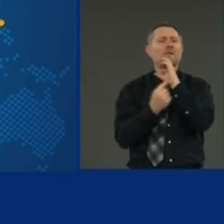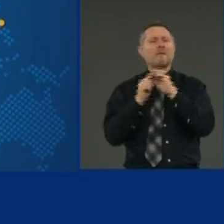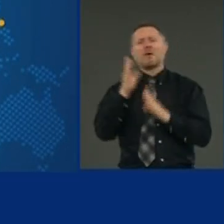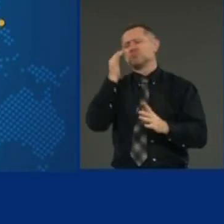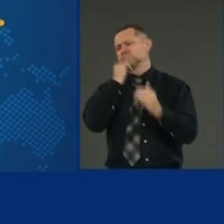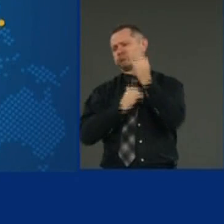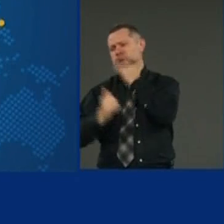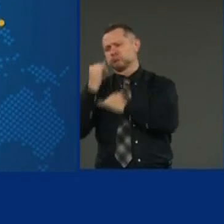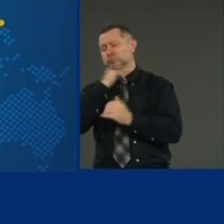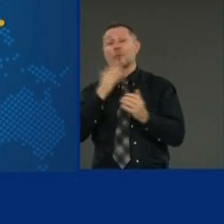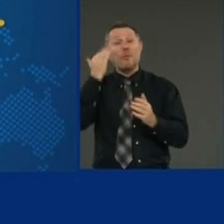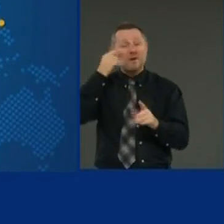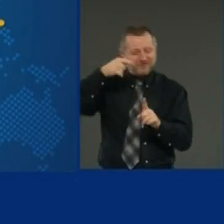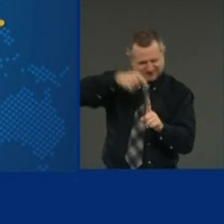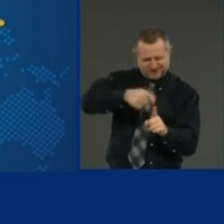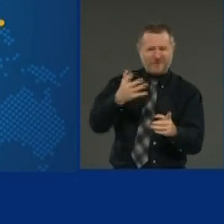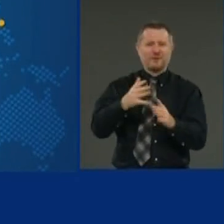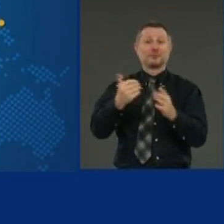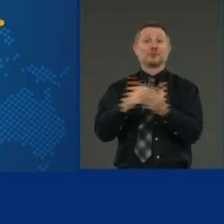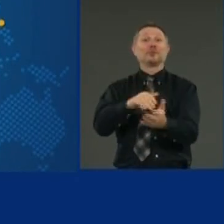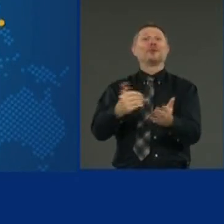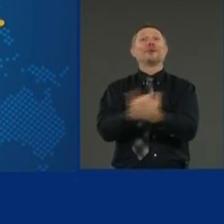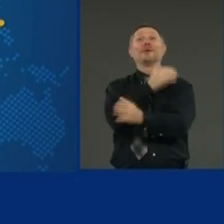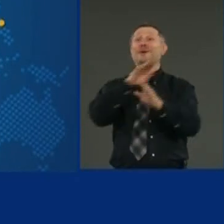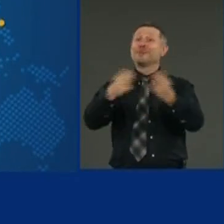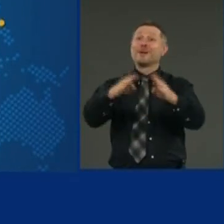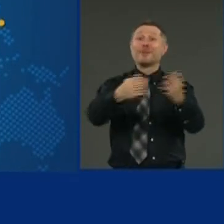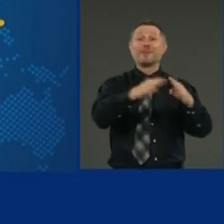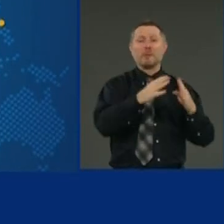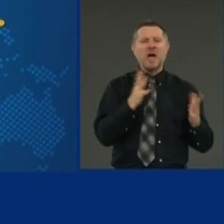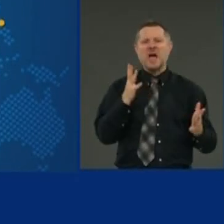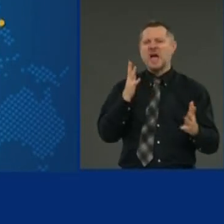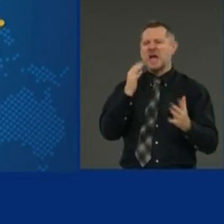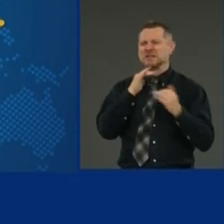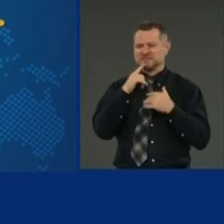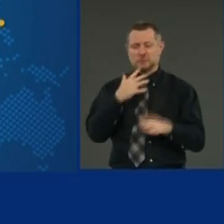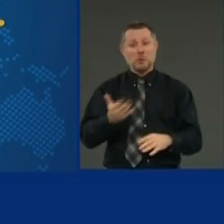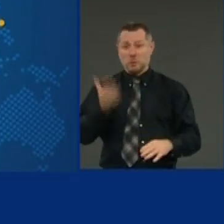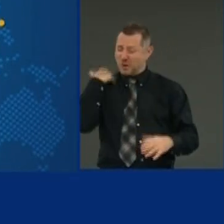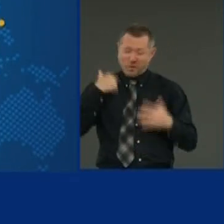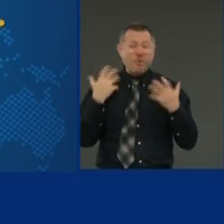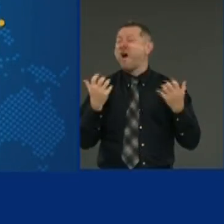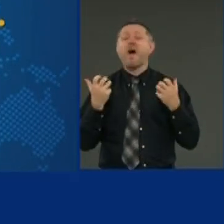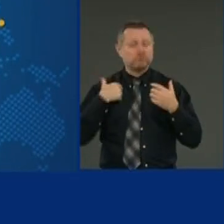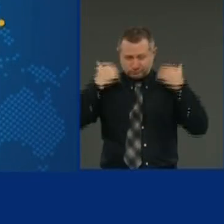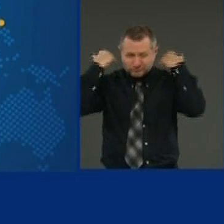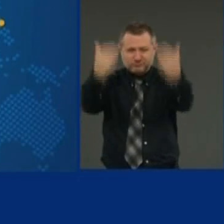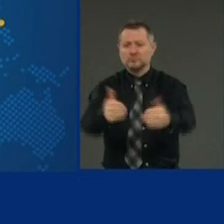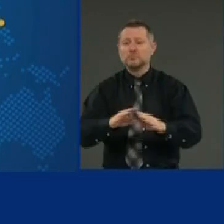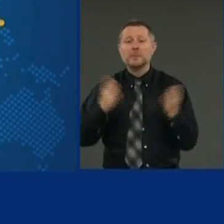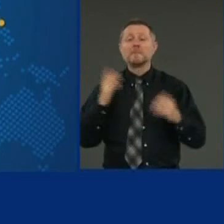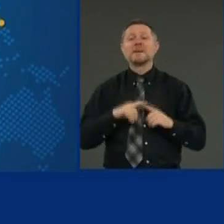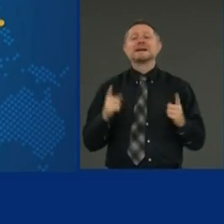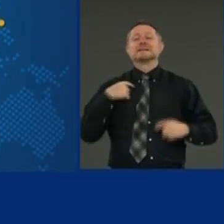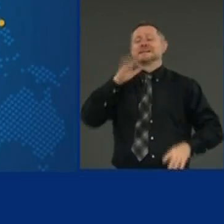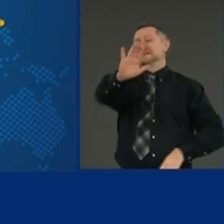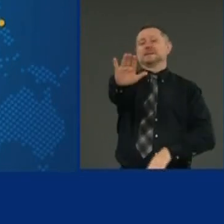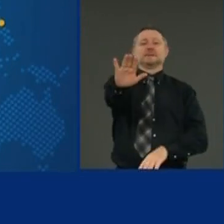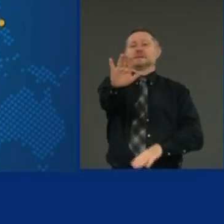STATES AND COUNTRIES HAVE REOPENED AND THEY MADE MISTAKES. YES, EVERYBODY WANTS TO OPEN TOMORROW.